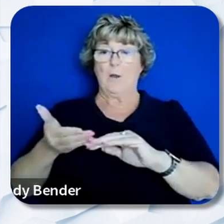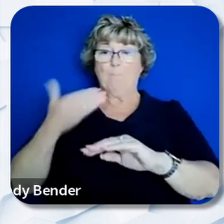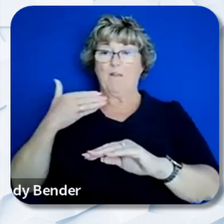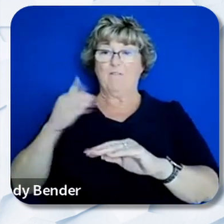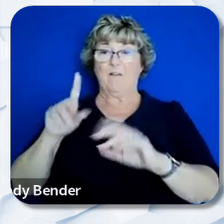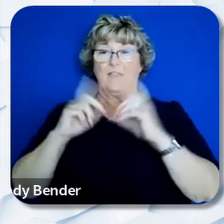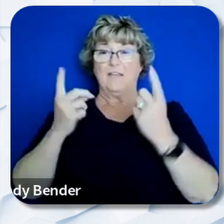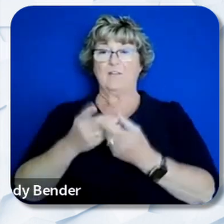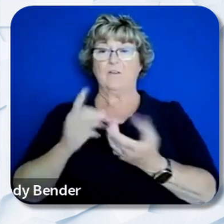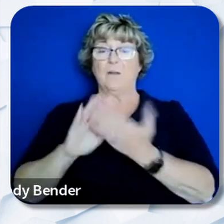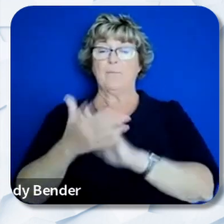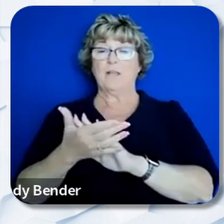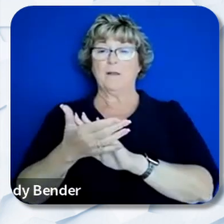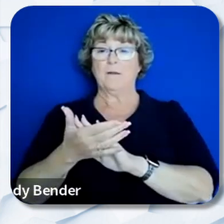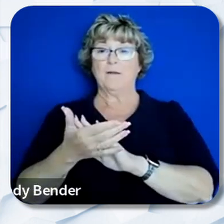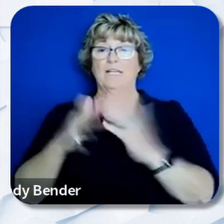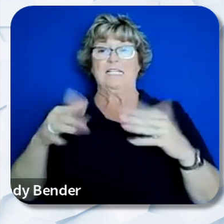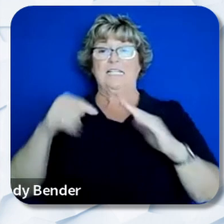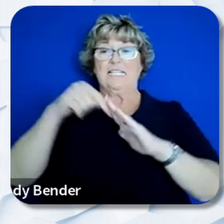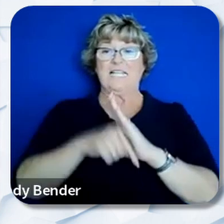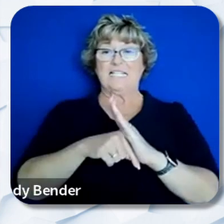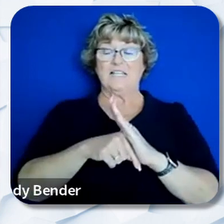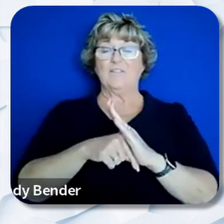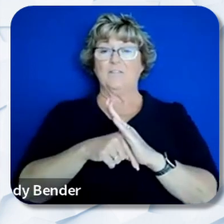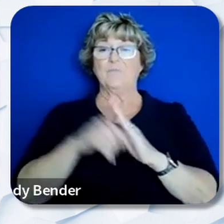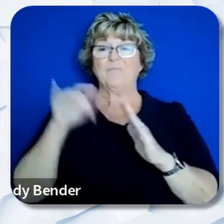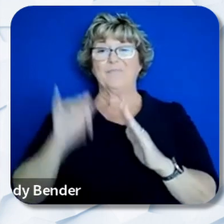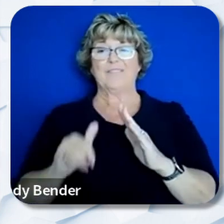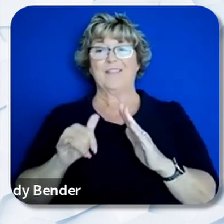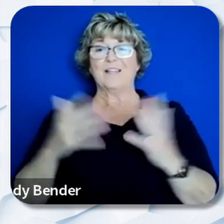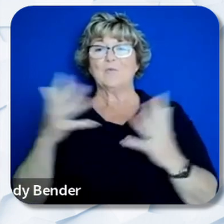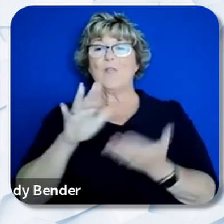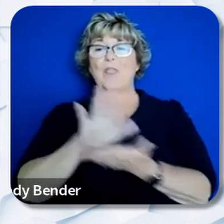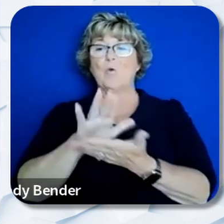becomes in Intensive. So that is what that school age means, and we do have a document